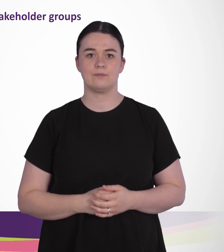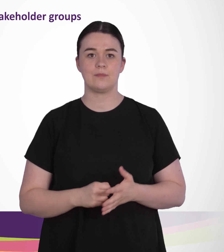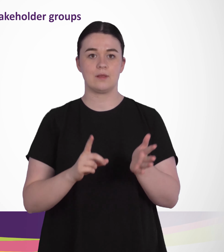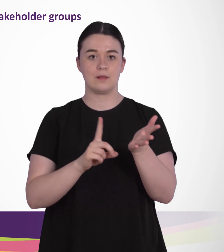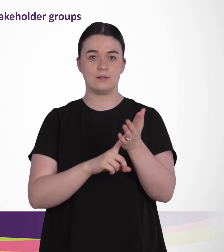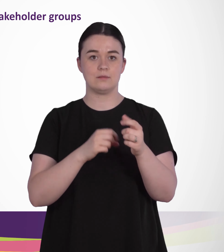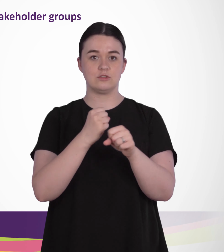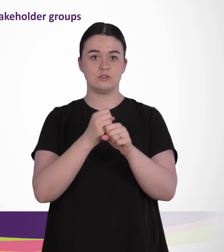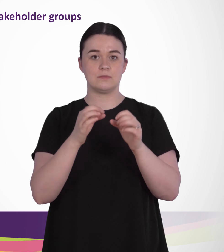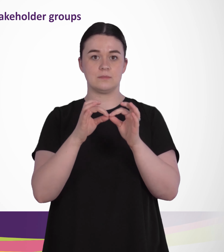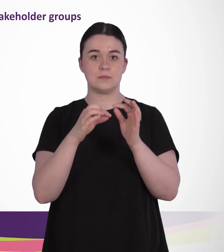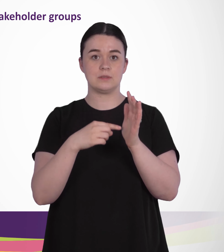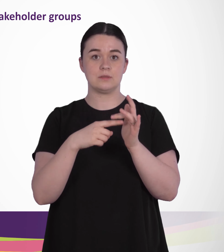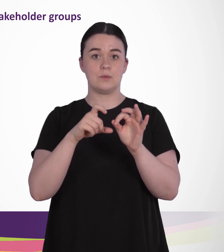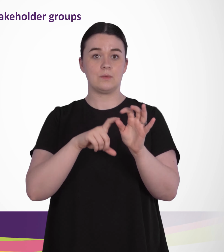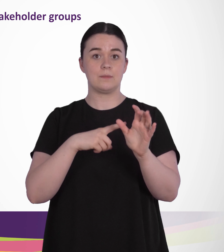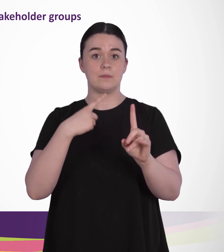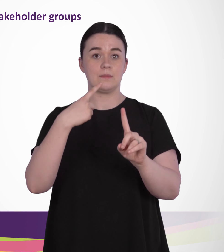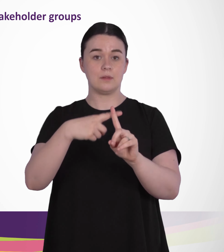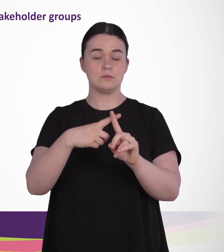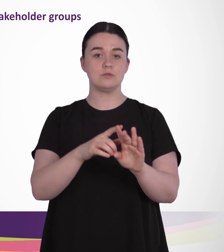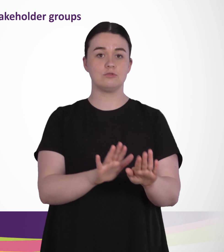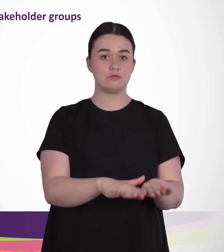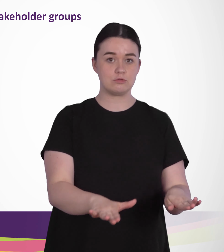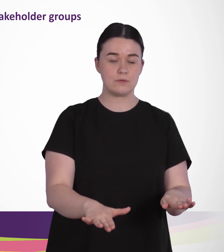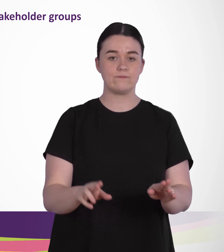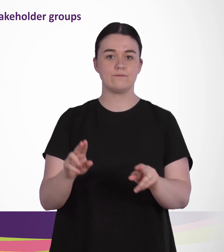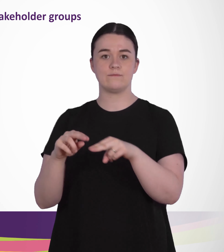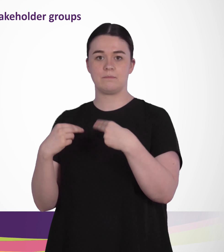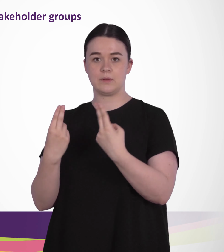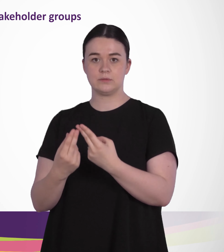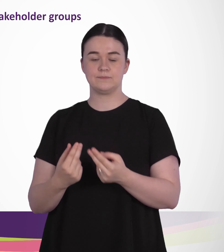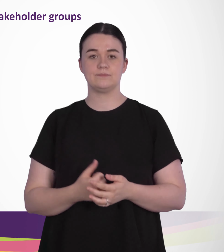LGBTIQA+ children and families